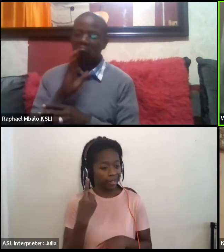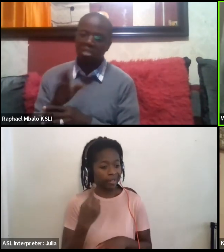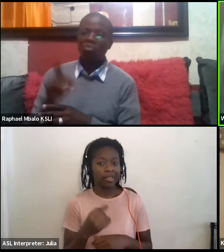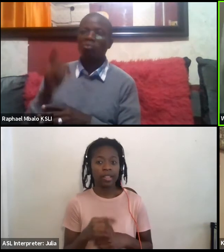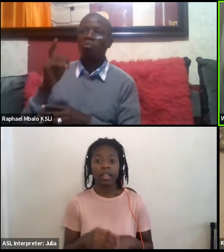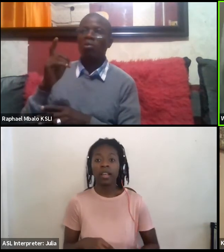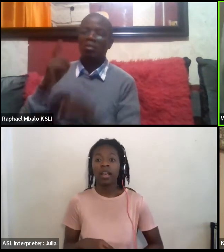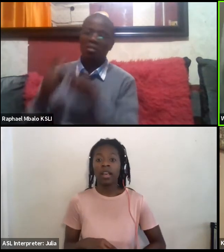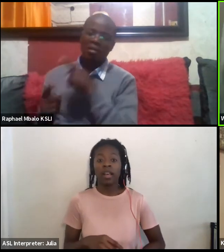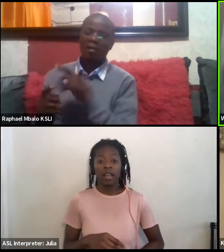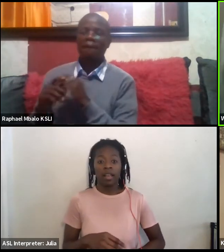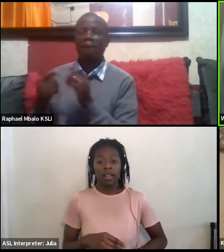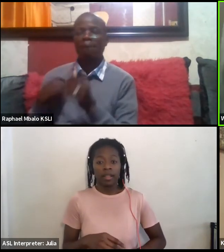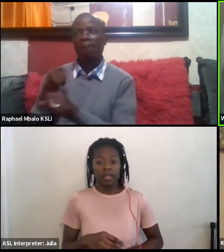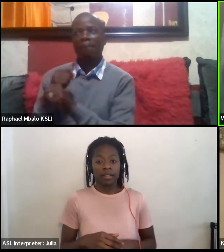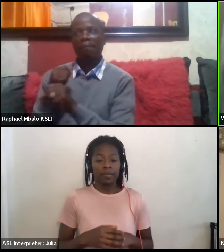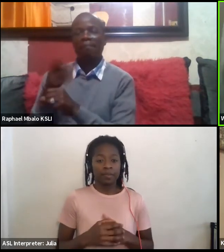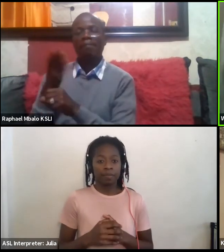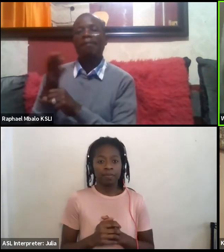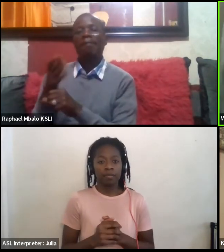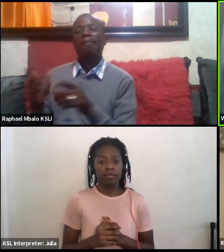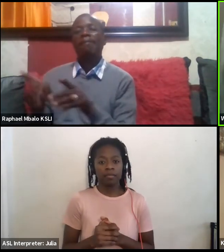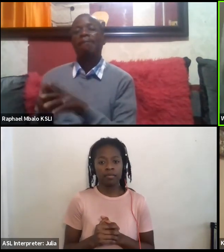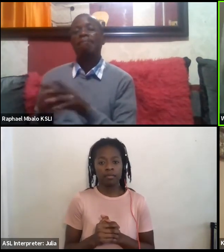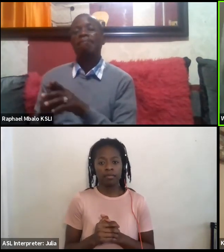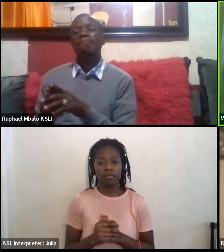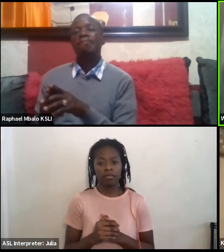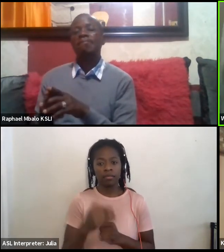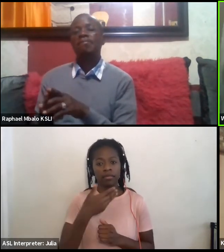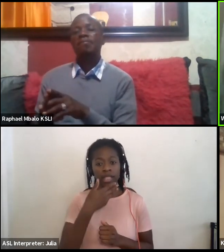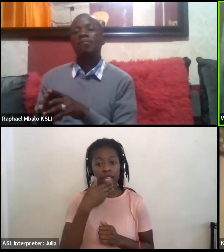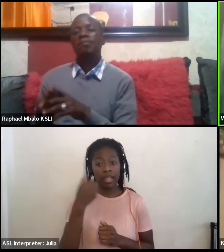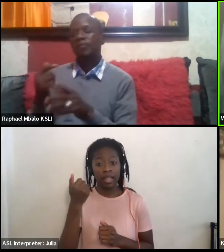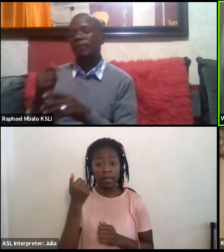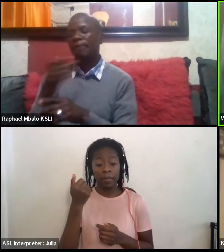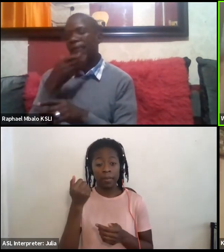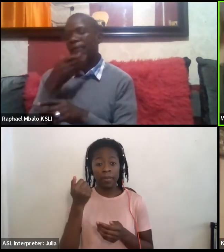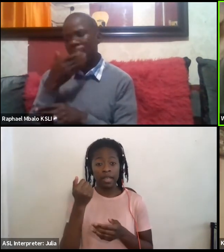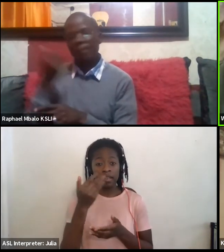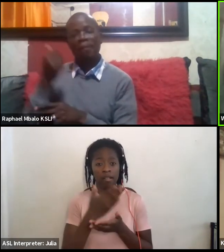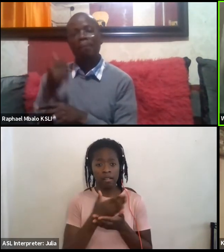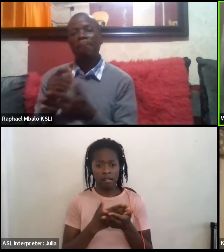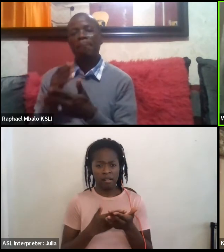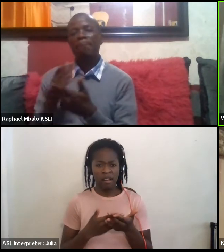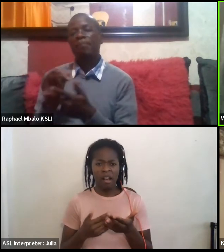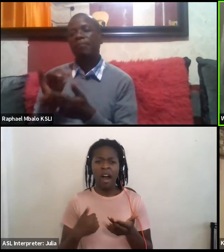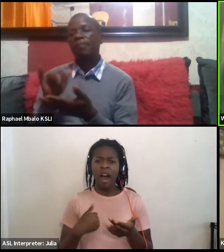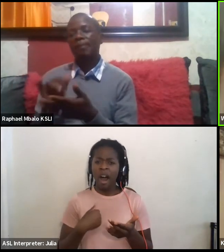Then the best part of it, I've always been very fascinated with movement theater